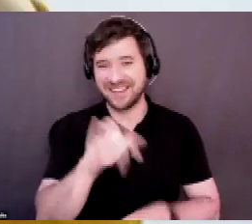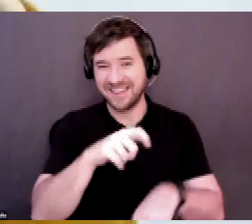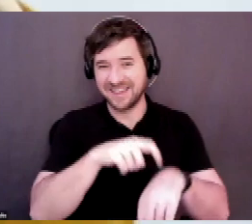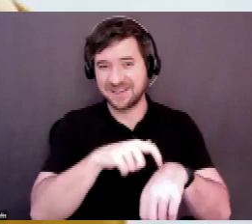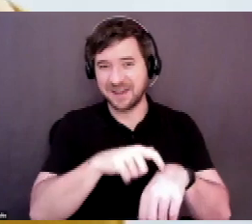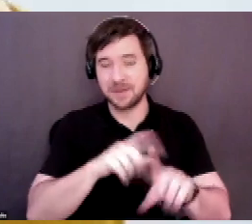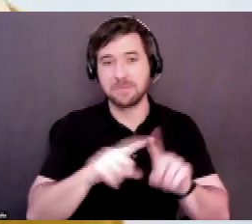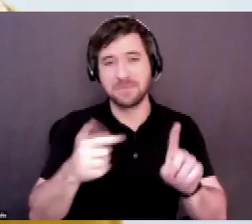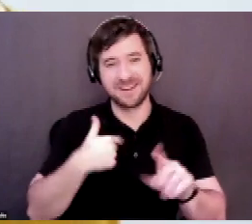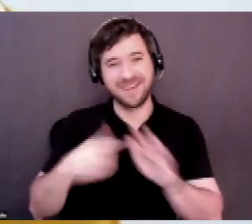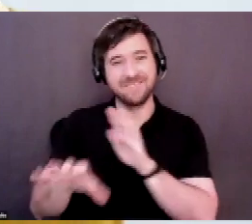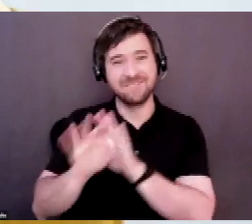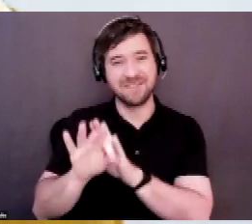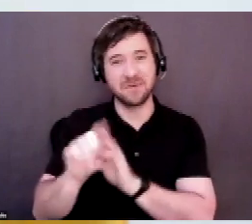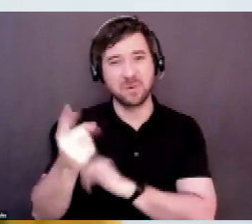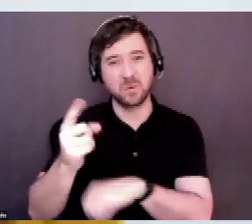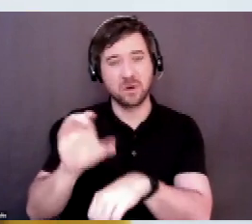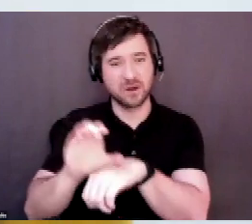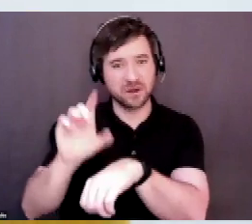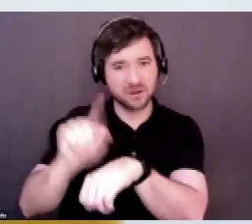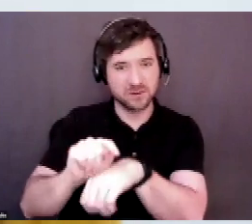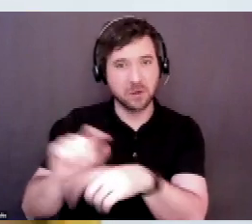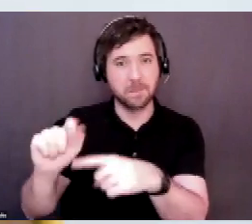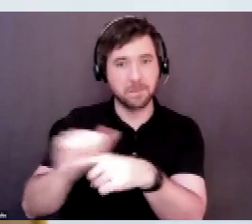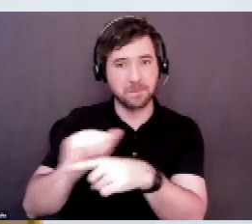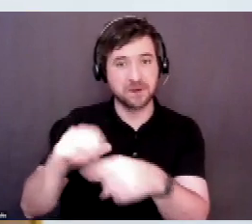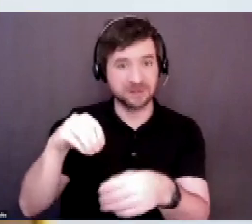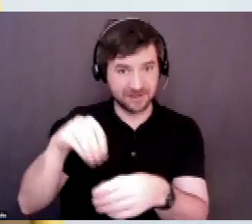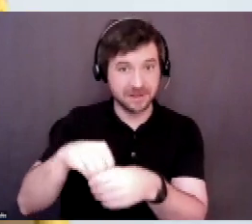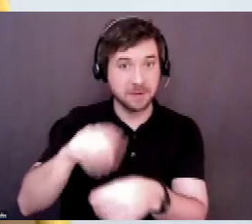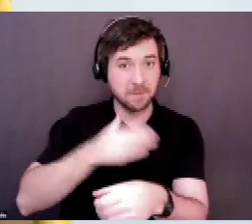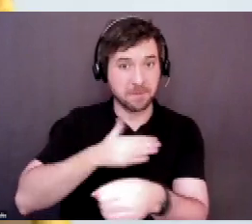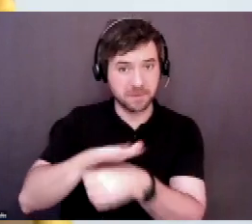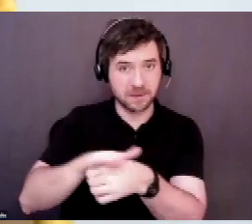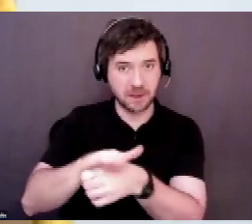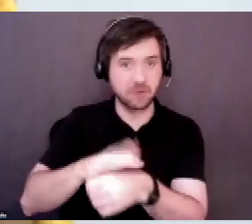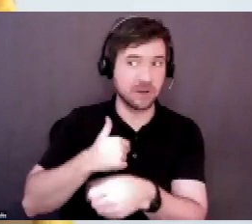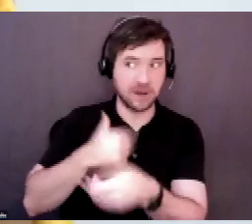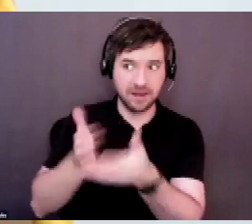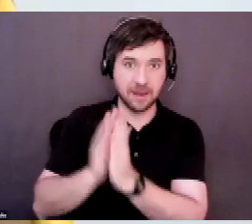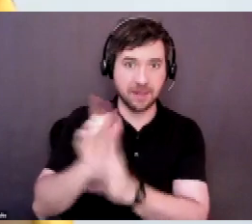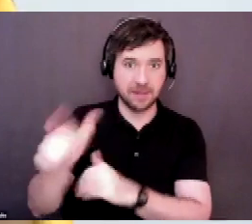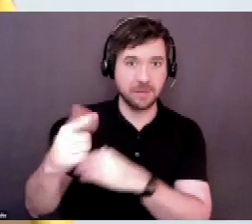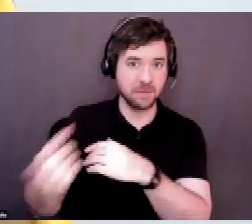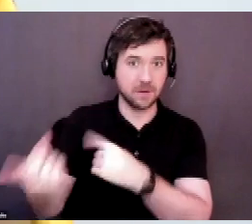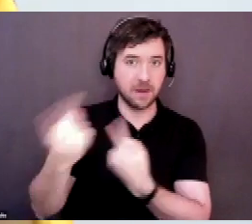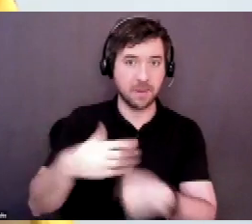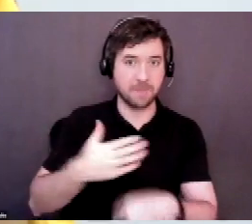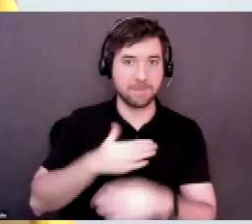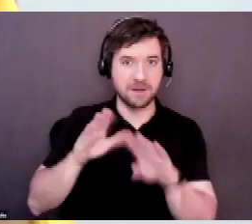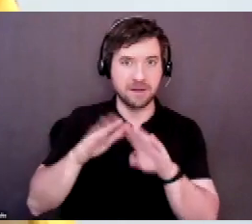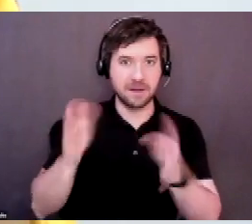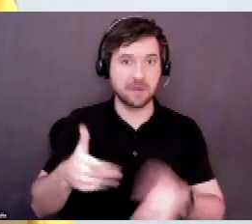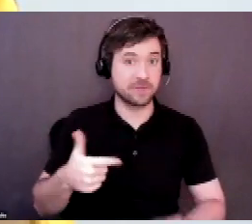in my area and I had them come to my house. I ended up just, you know, paying for it out of pocket. I was like, we just going to